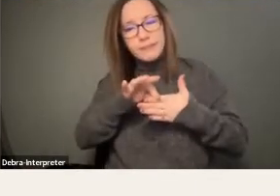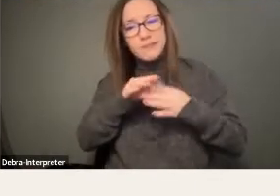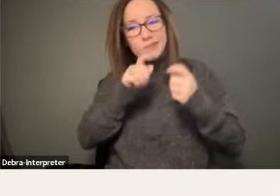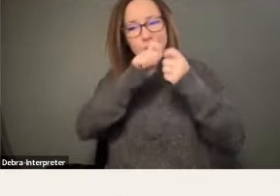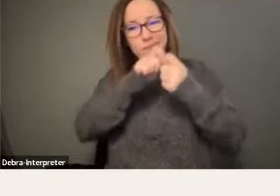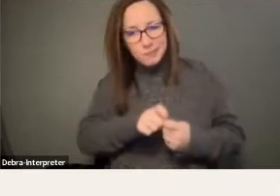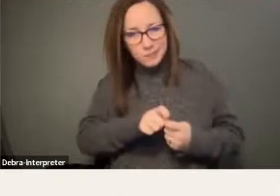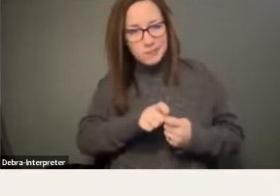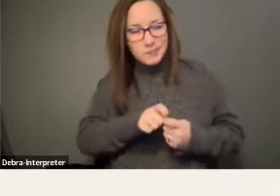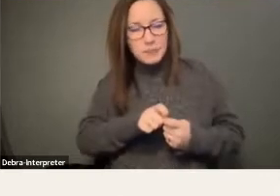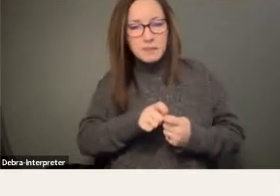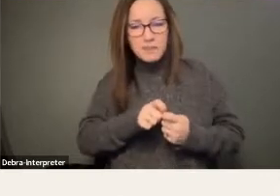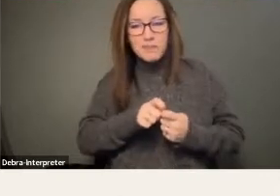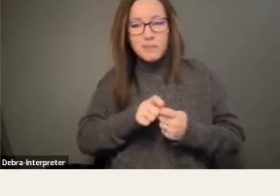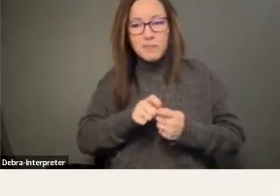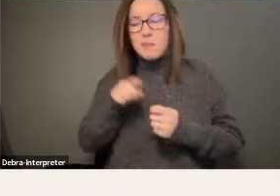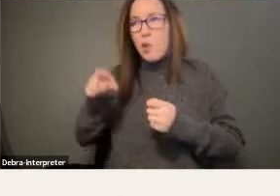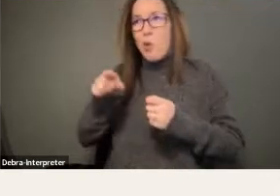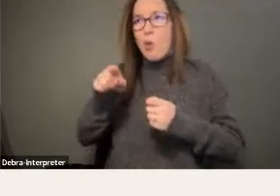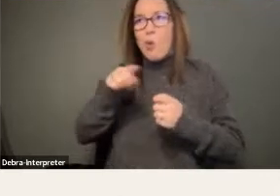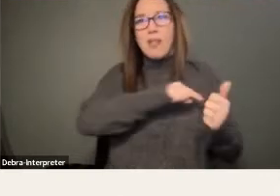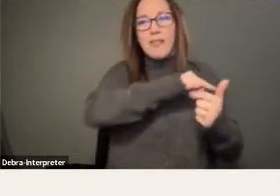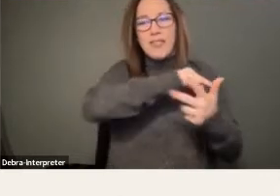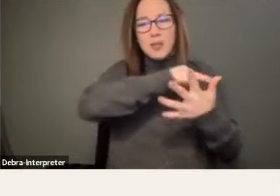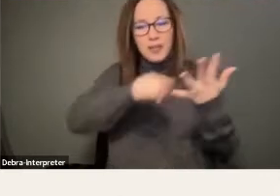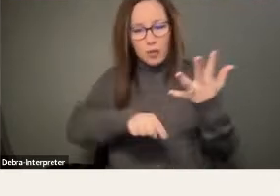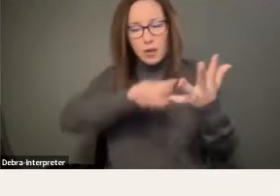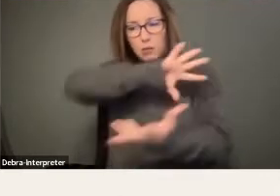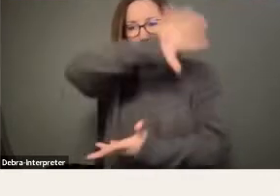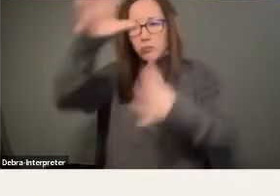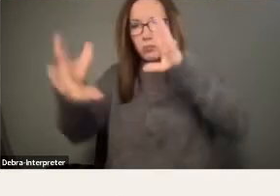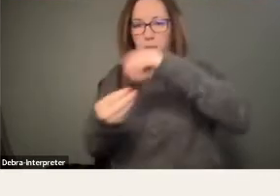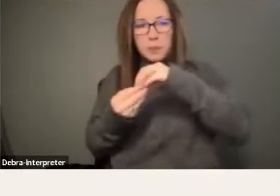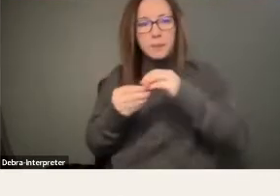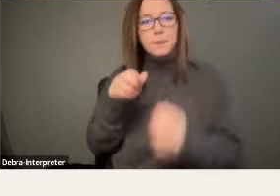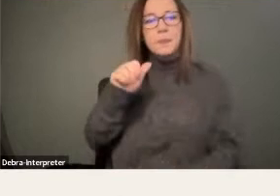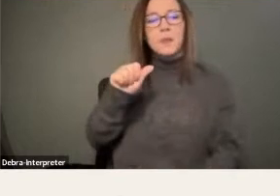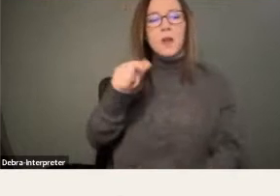TKAO*EUFP more deeply into the contents. So all of